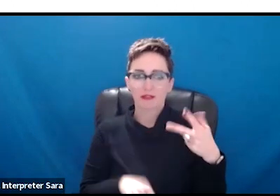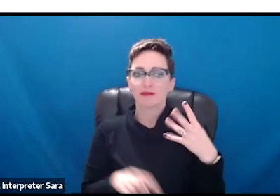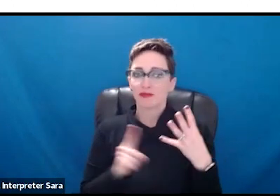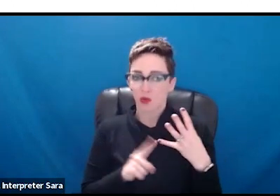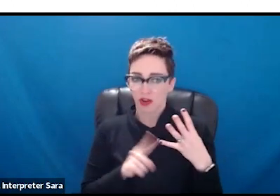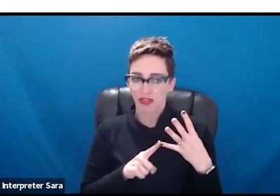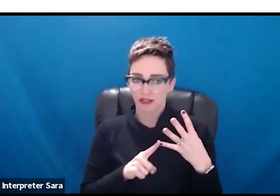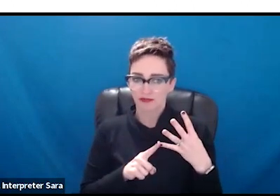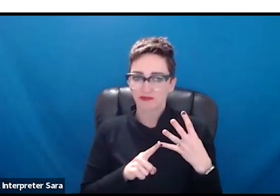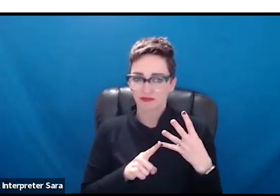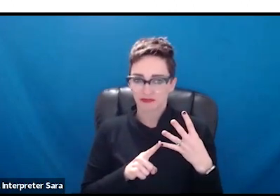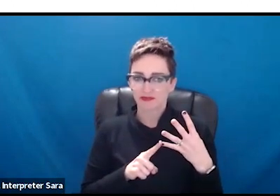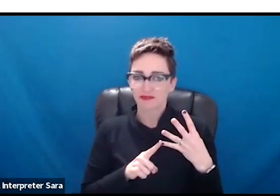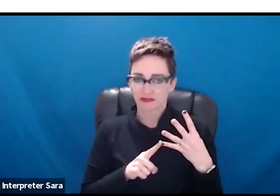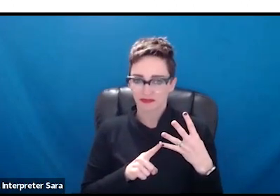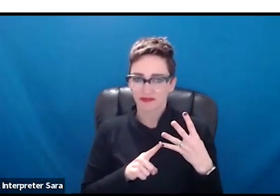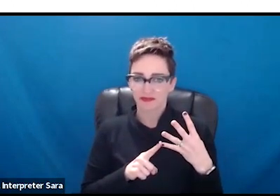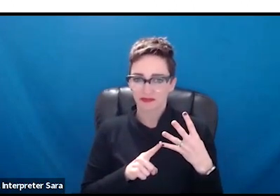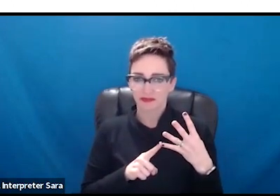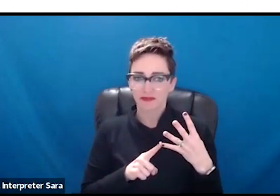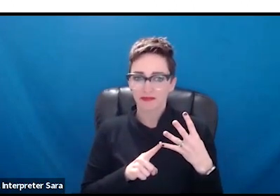financial stabilization for call centers will be accessed.